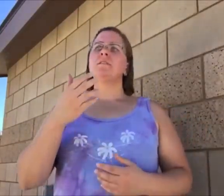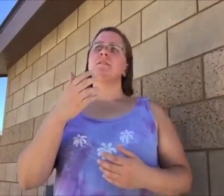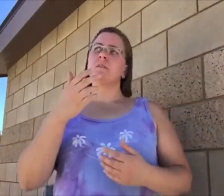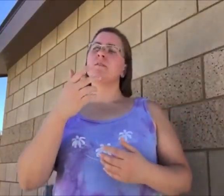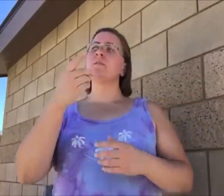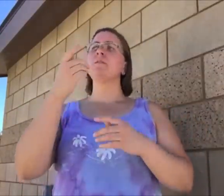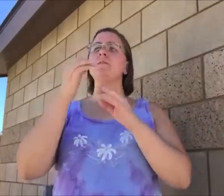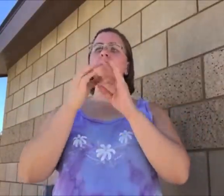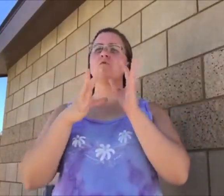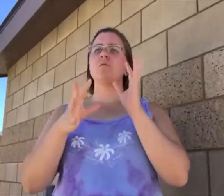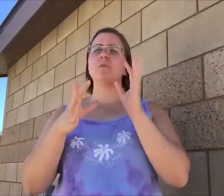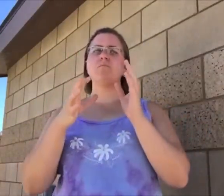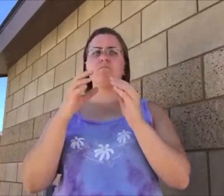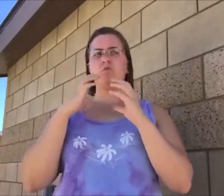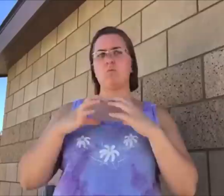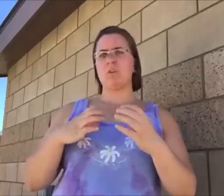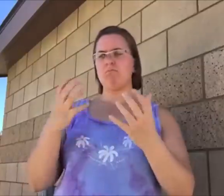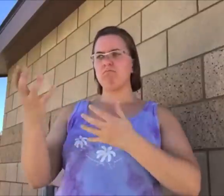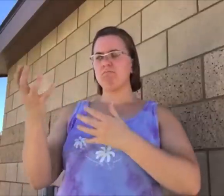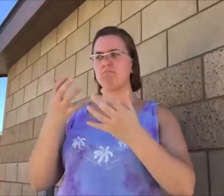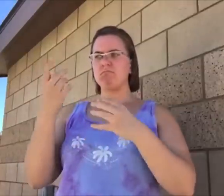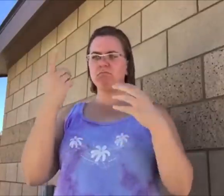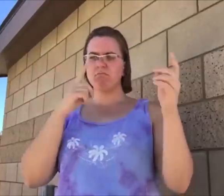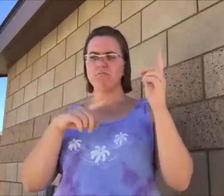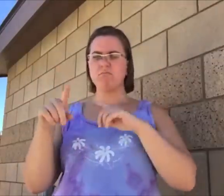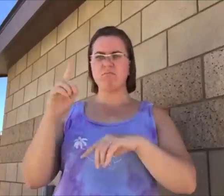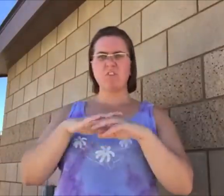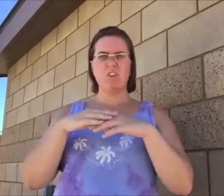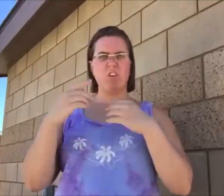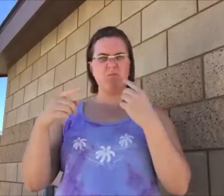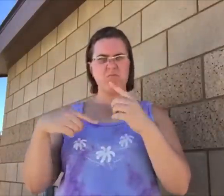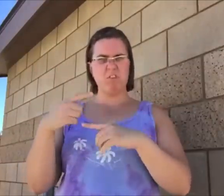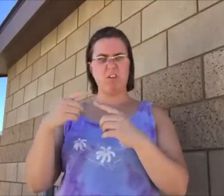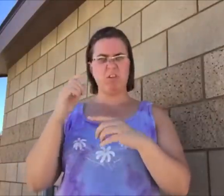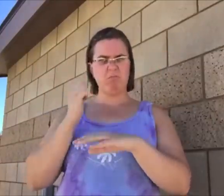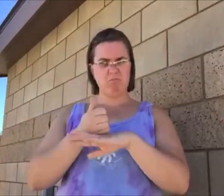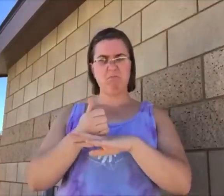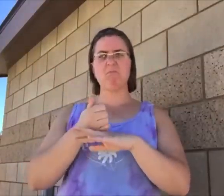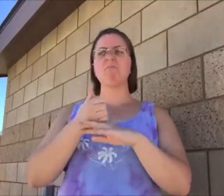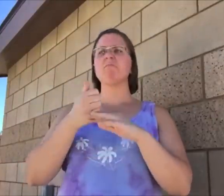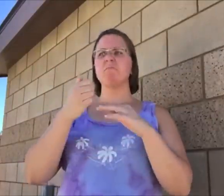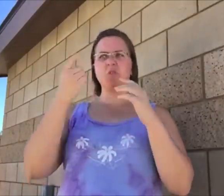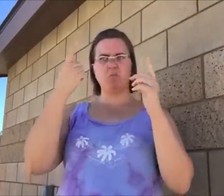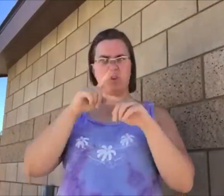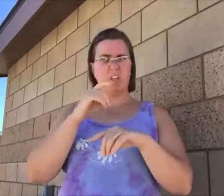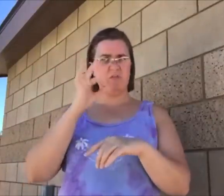Best practice is for the interpreter(s) and Deaf student(s) to continue their discussion